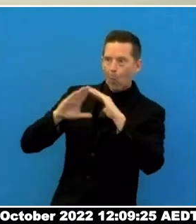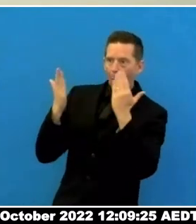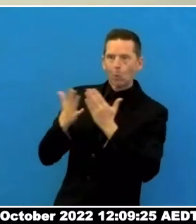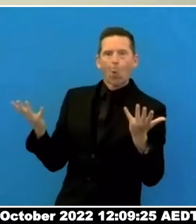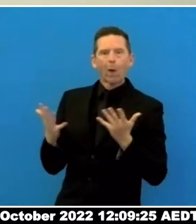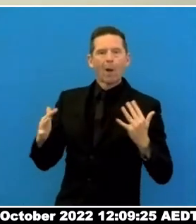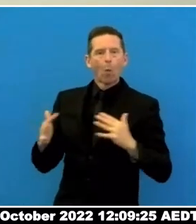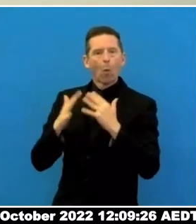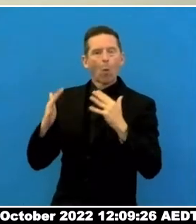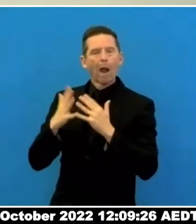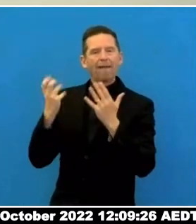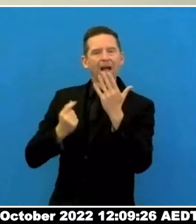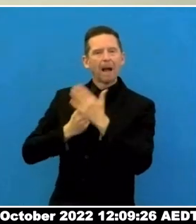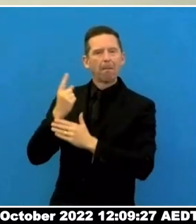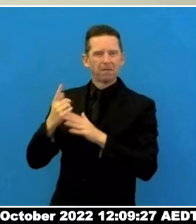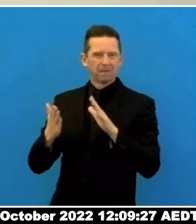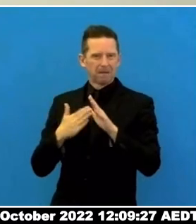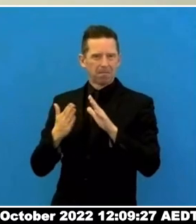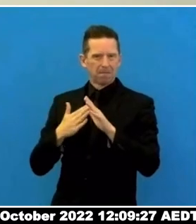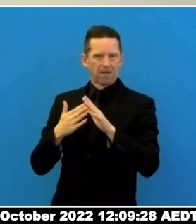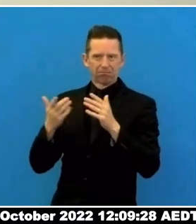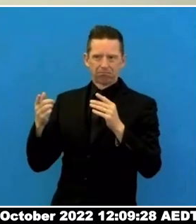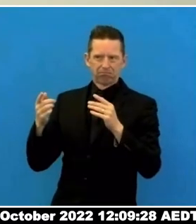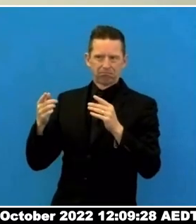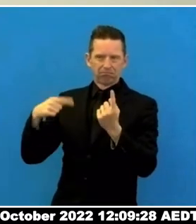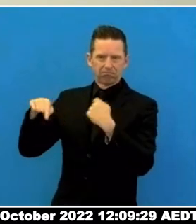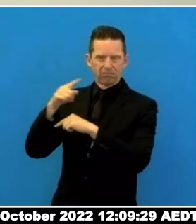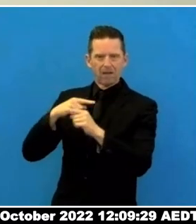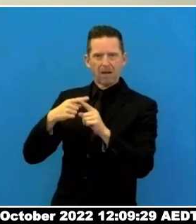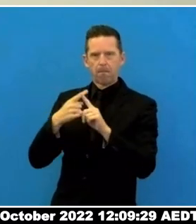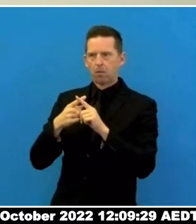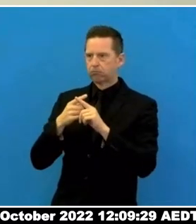It really varies according to global conflicts and issues that are arising.